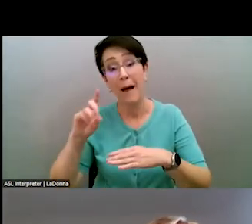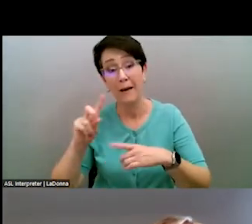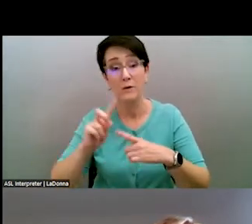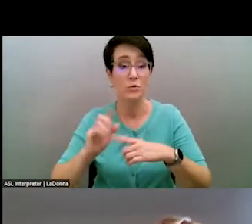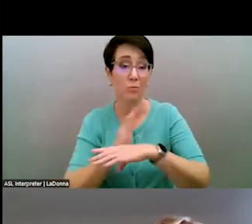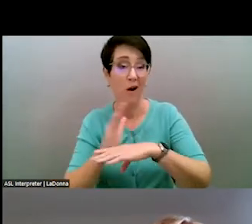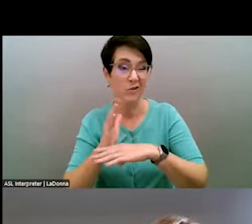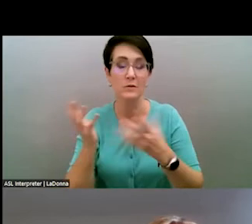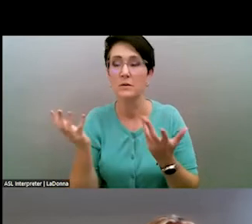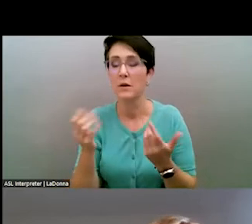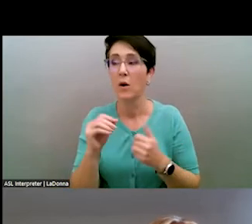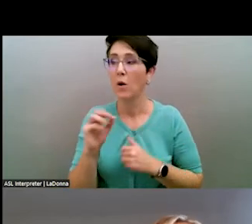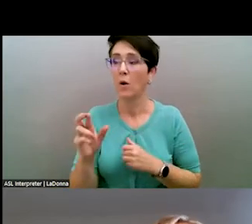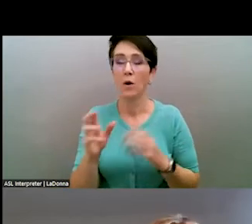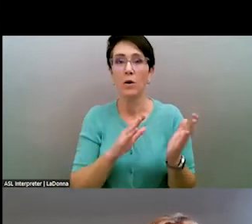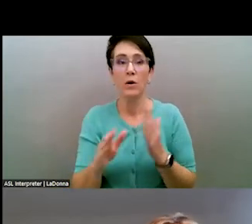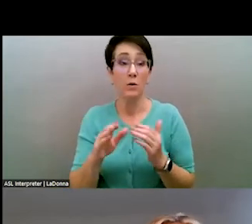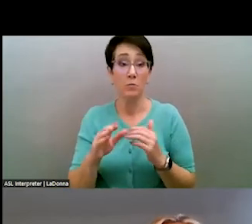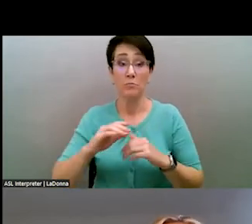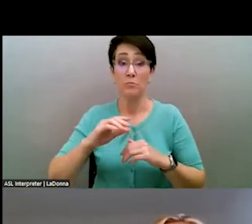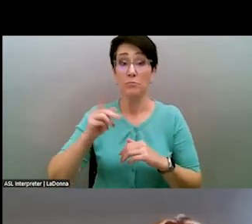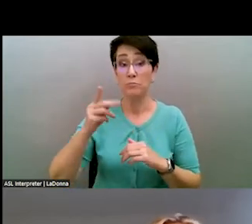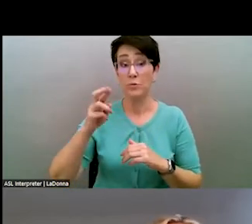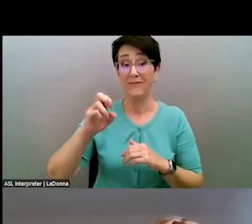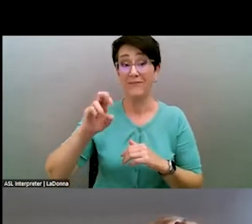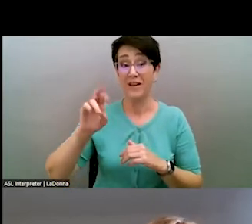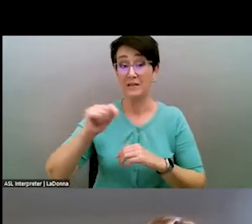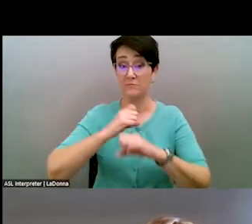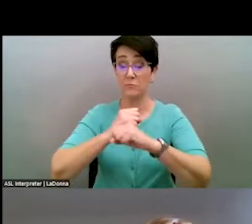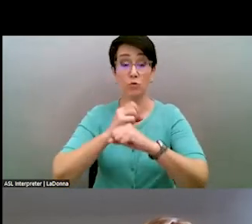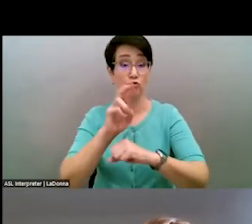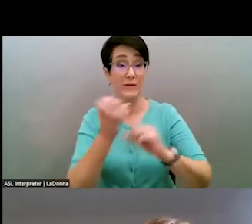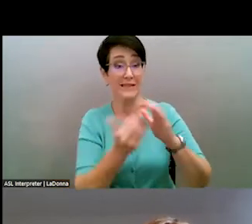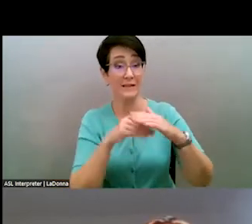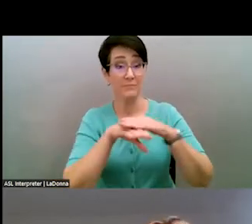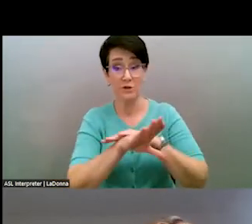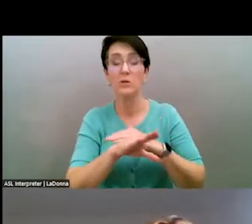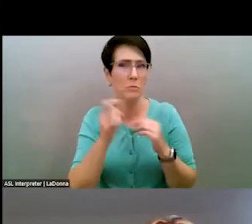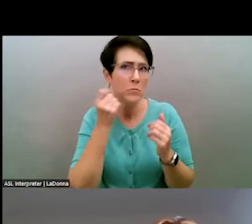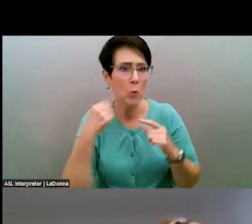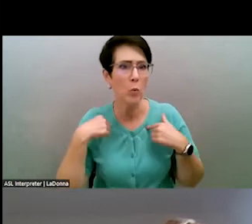READMISSION, WE NEED AS A MET WRECK. AND ALSO, THE METRIC, YOU KNOW, CUSTOMIZING SHORT TERM